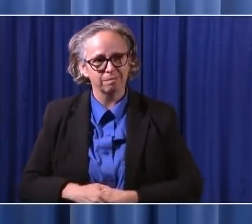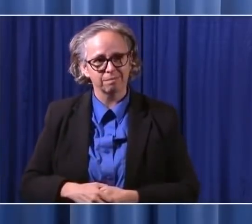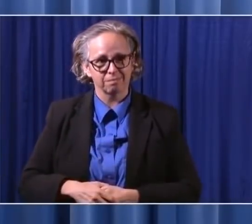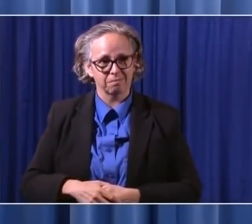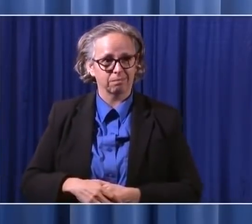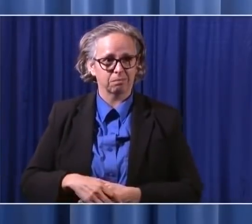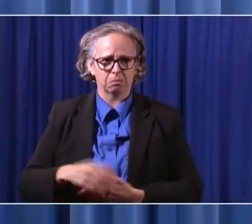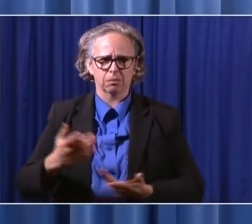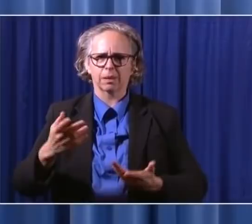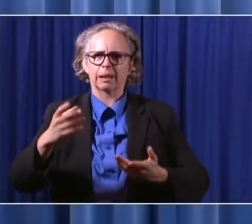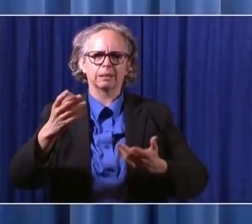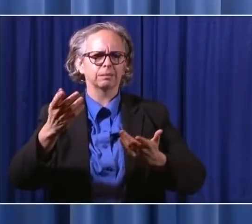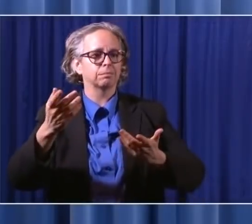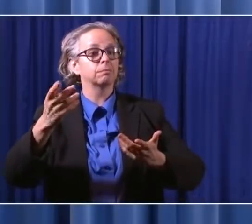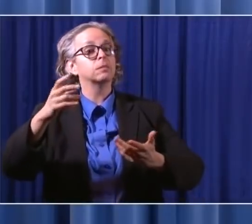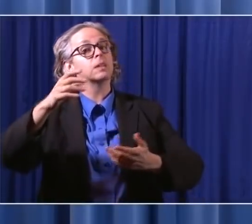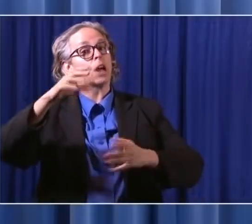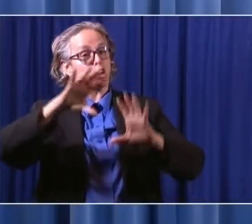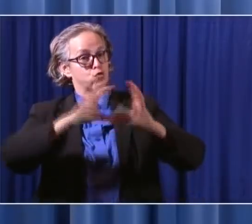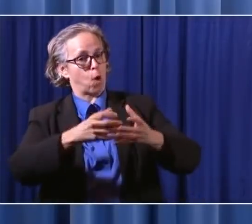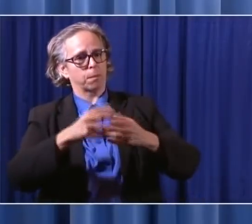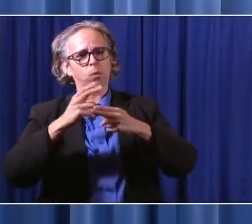CLARK STATE IN CLARK COUNTY, A TWO-YEAR COLLEGE IN SPRINGFIELD THIS PAST SUNDAY